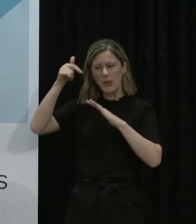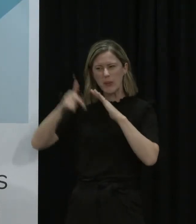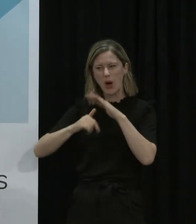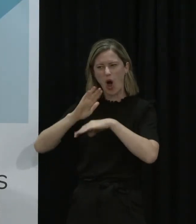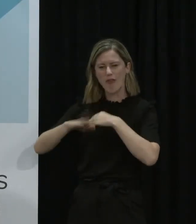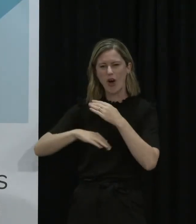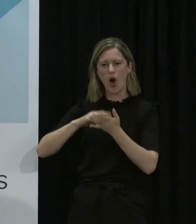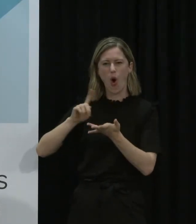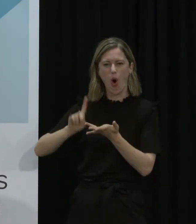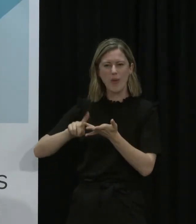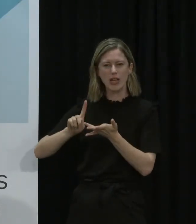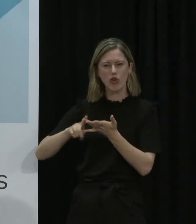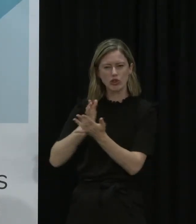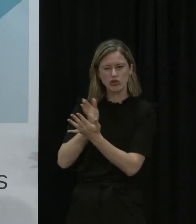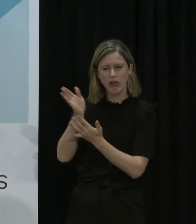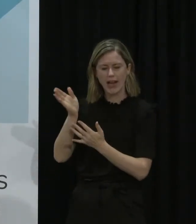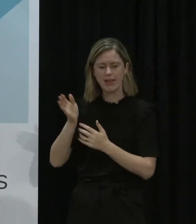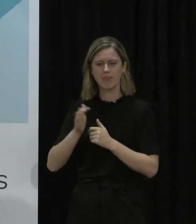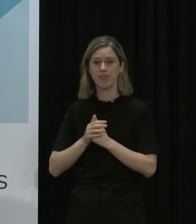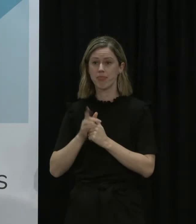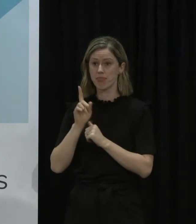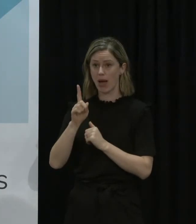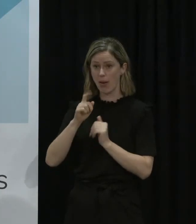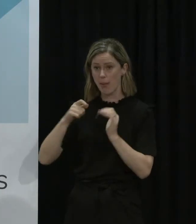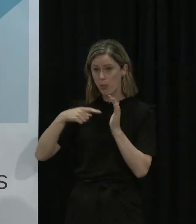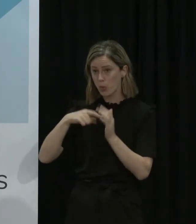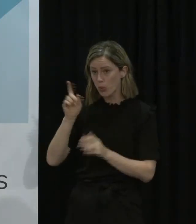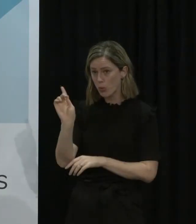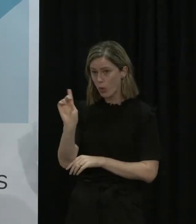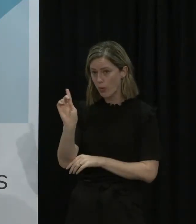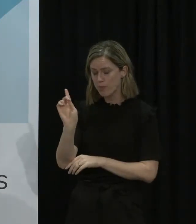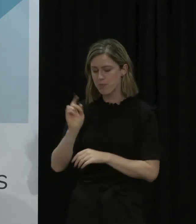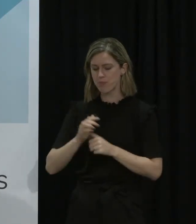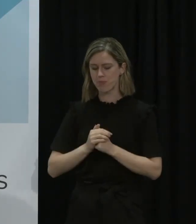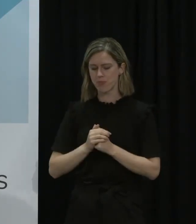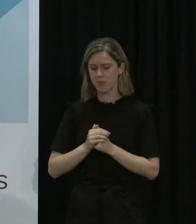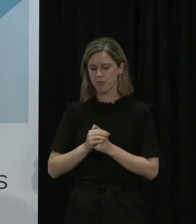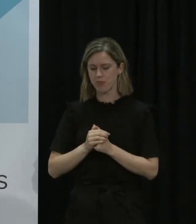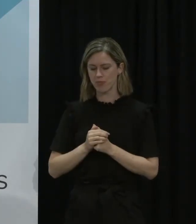update today which I can characterise as saying we don't